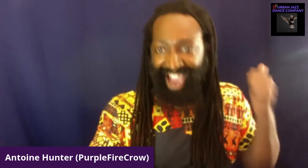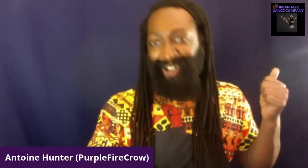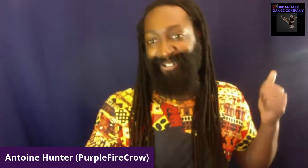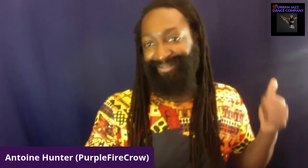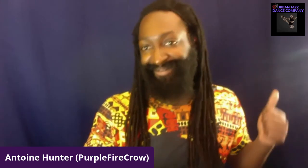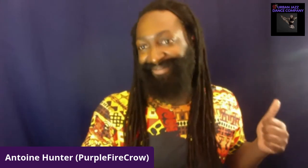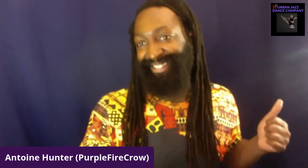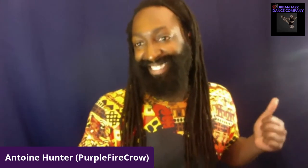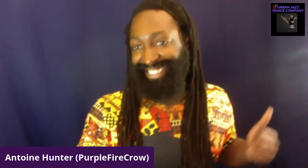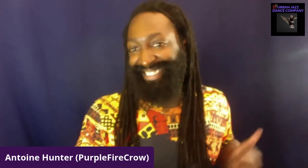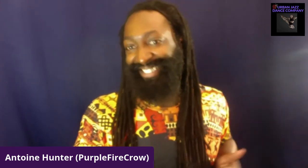And we are out.